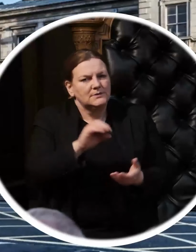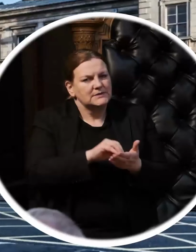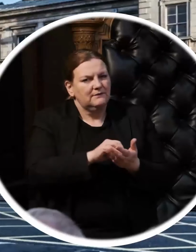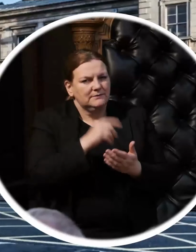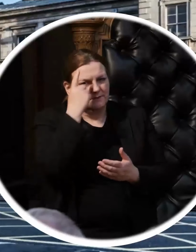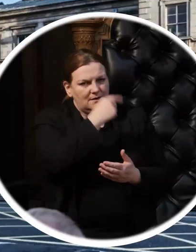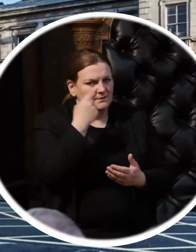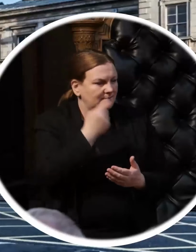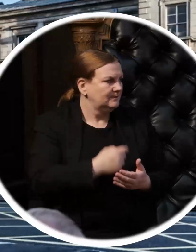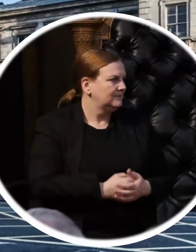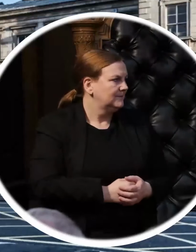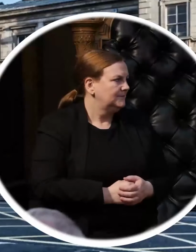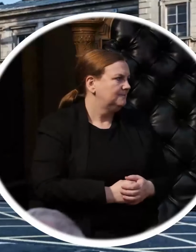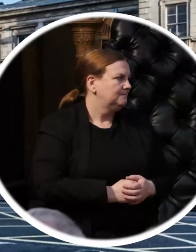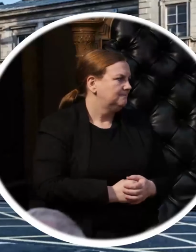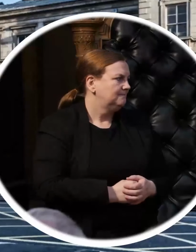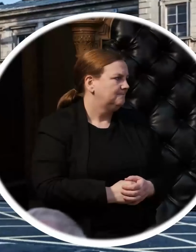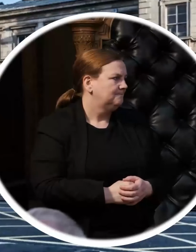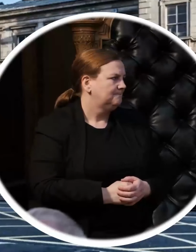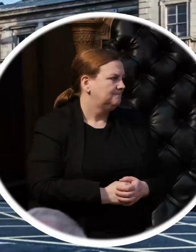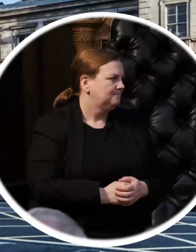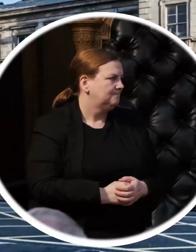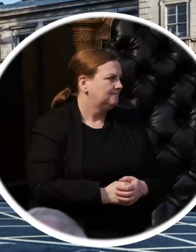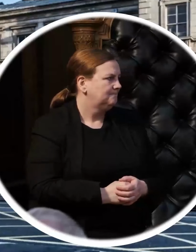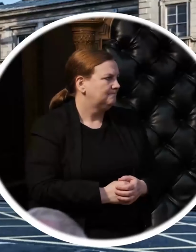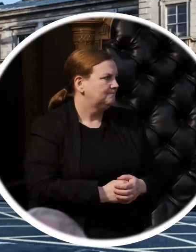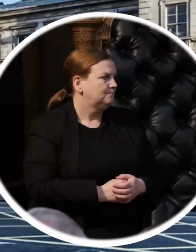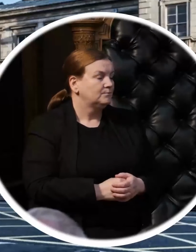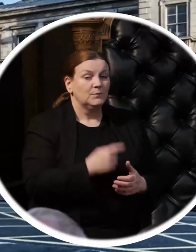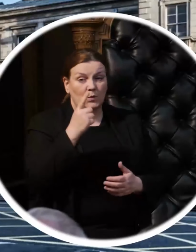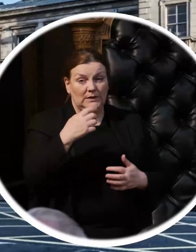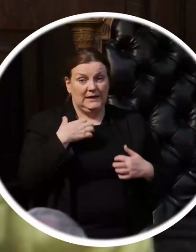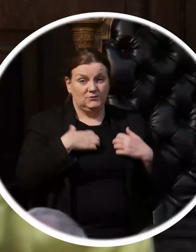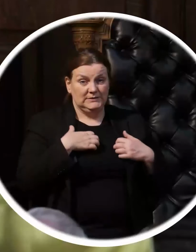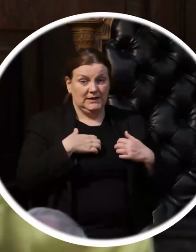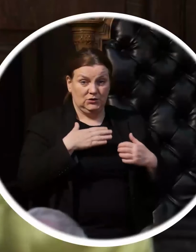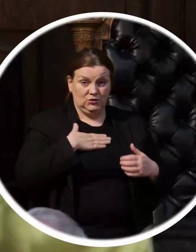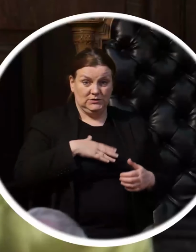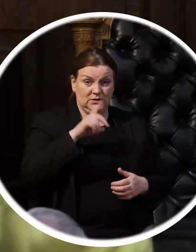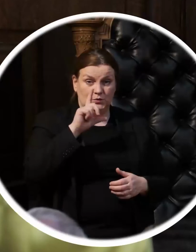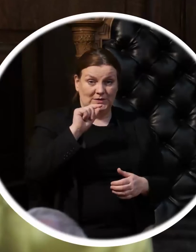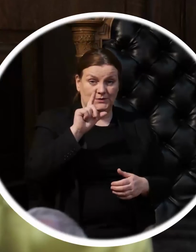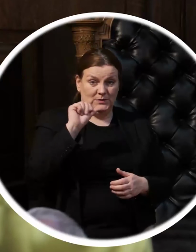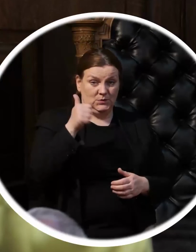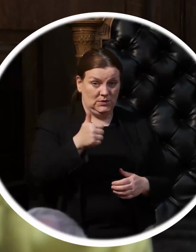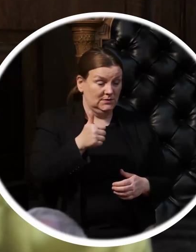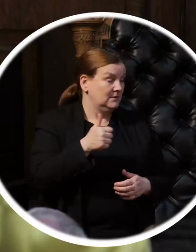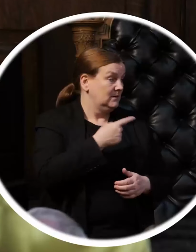One interesting feature that came to light only in 2021 is Irish Rail have